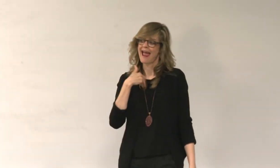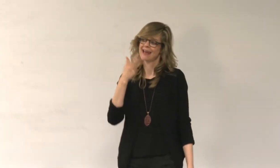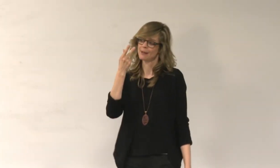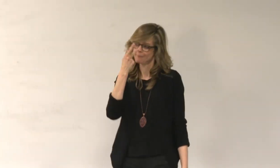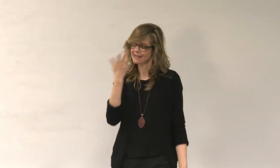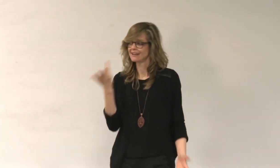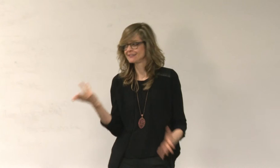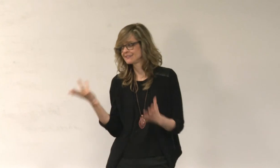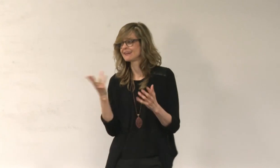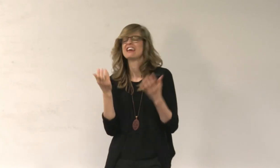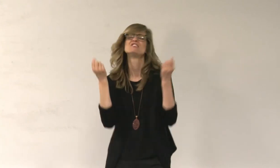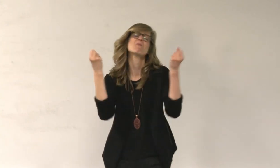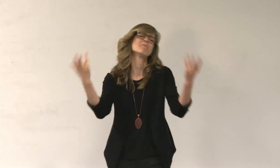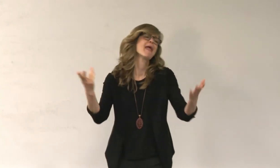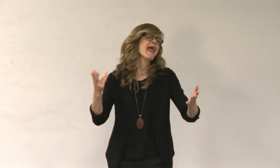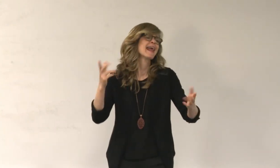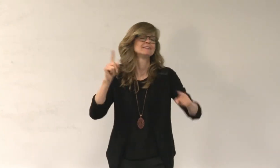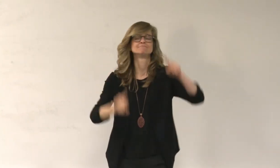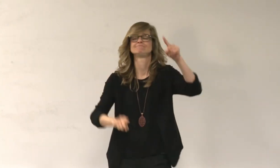SO, FEMALE INSECTS HAVE A PENIS.